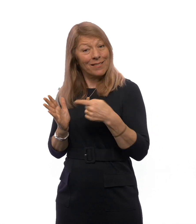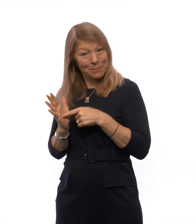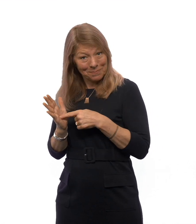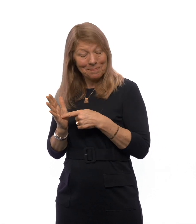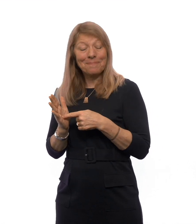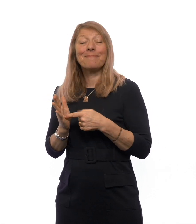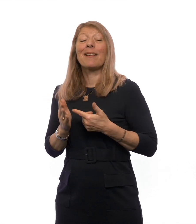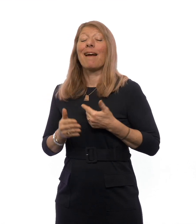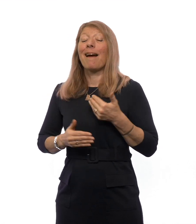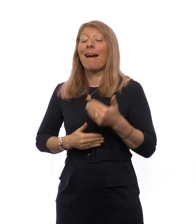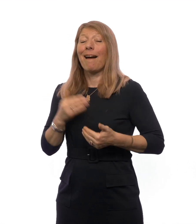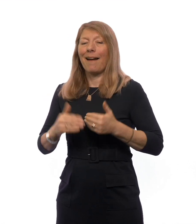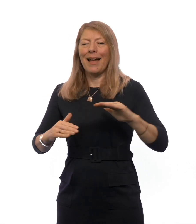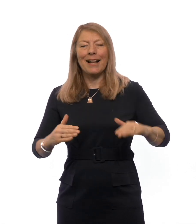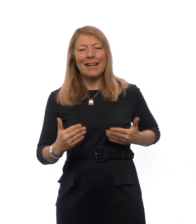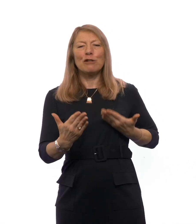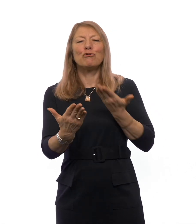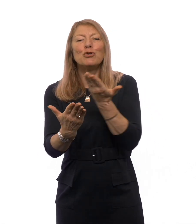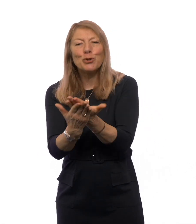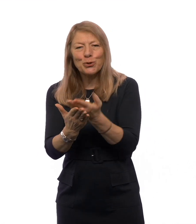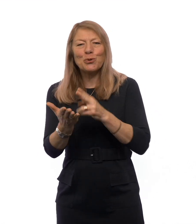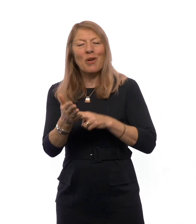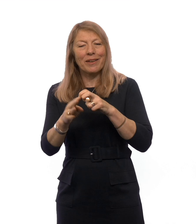of February 2025.